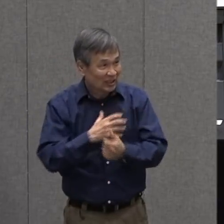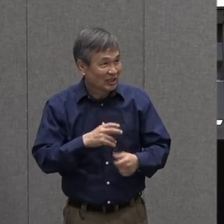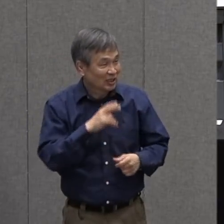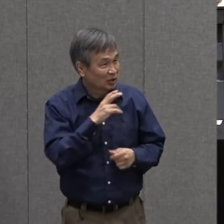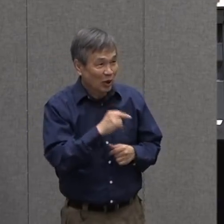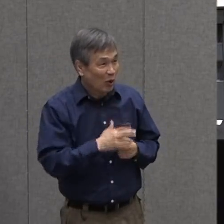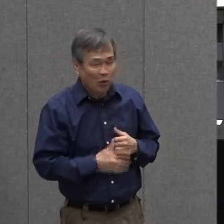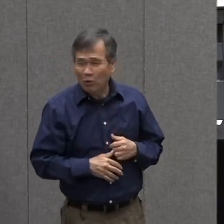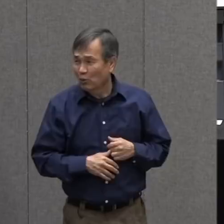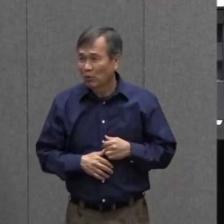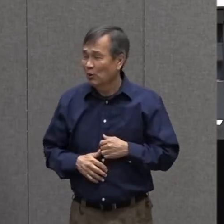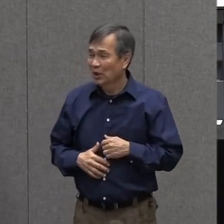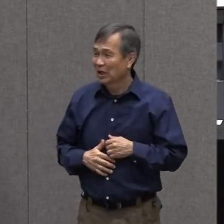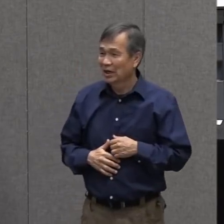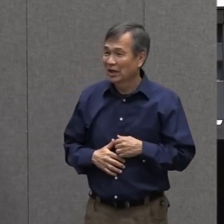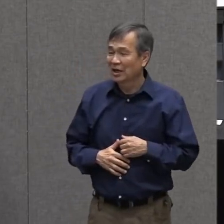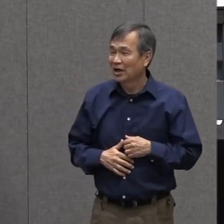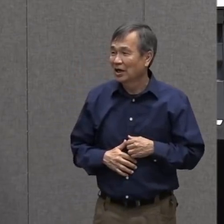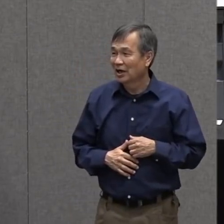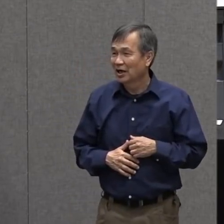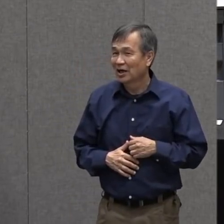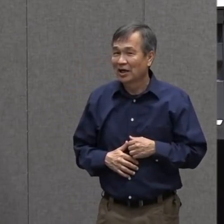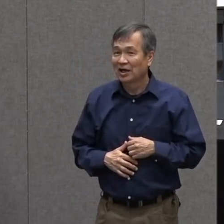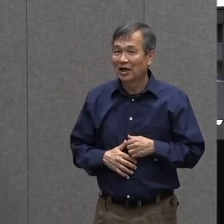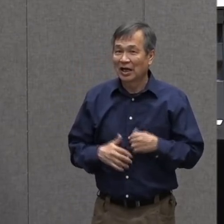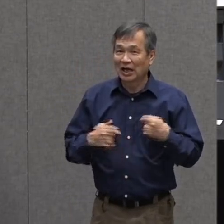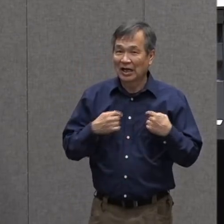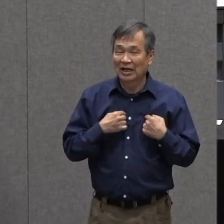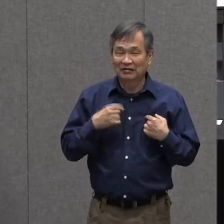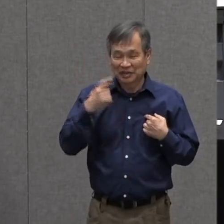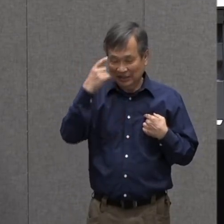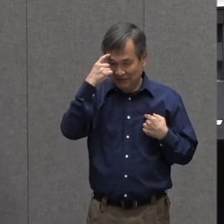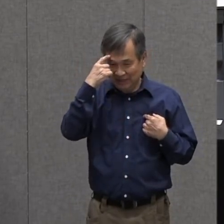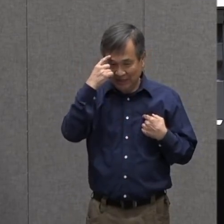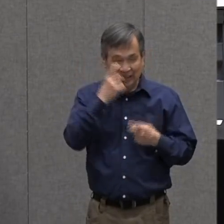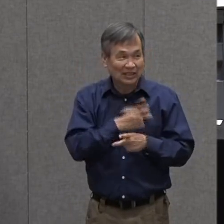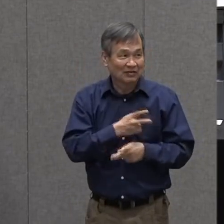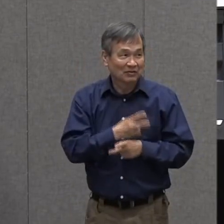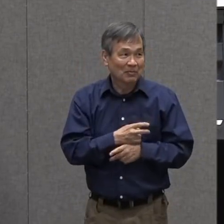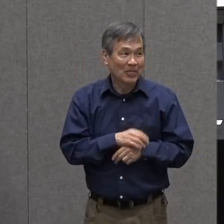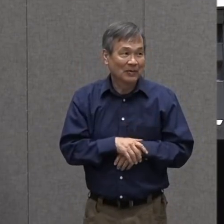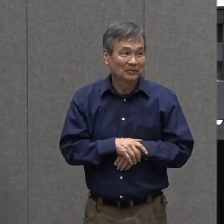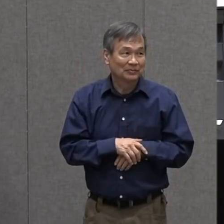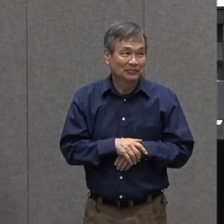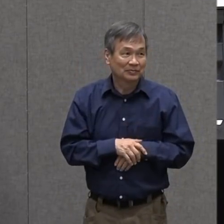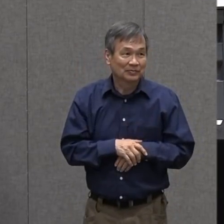So - I think I would have to have a very good strategy, if I was to do that. That's why I held at 15 because